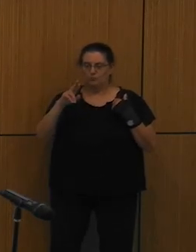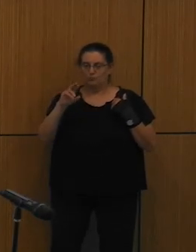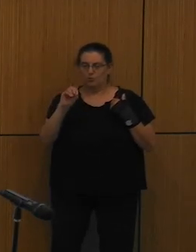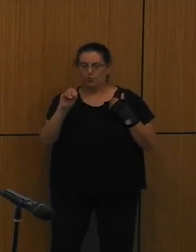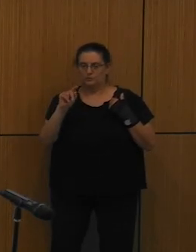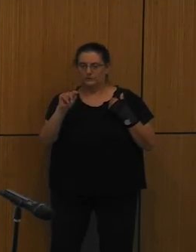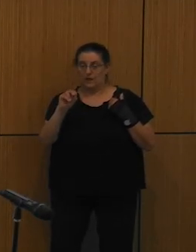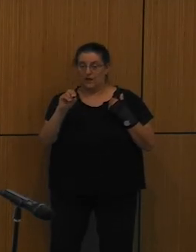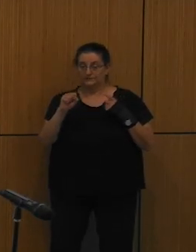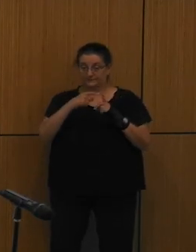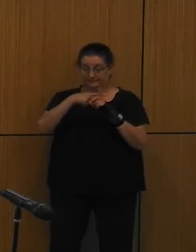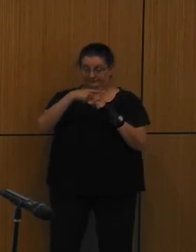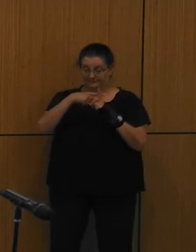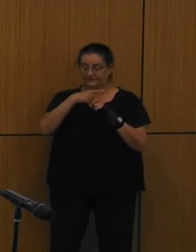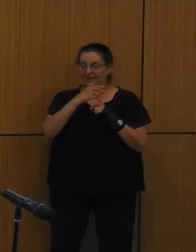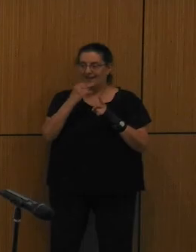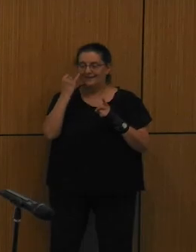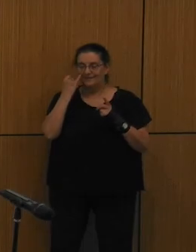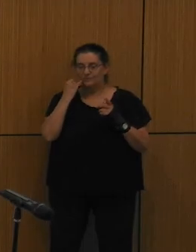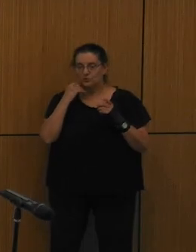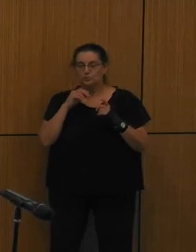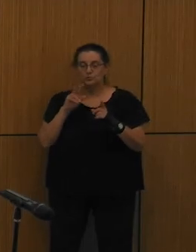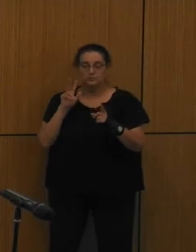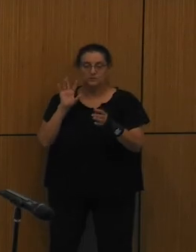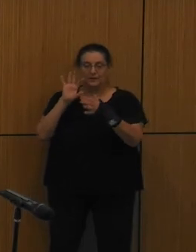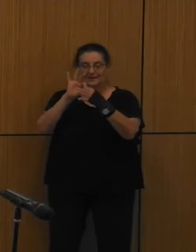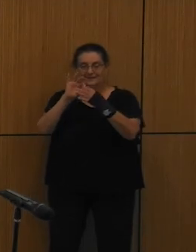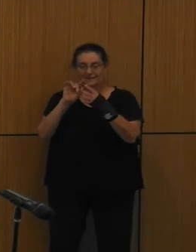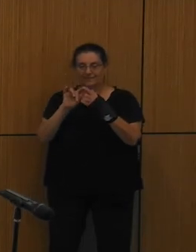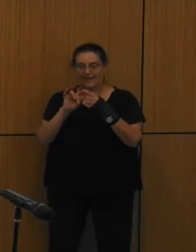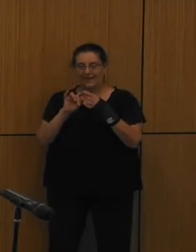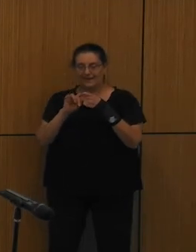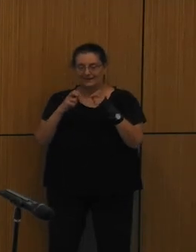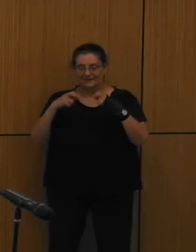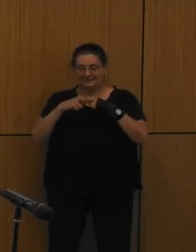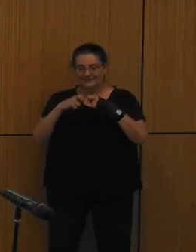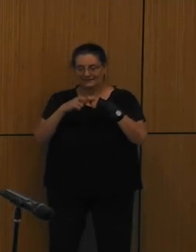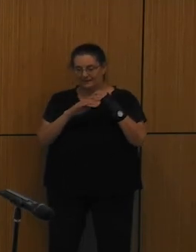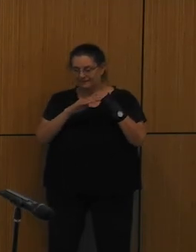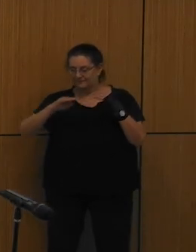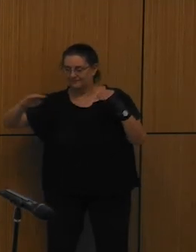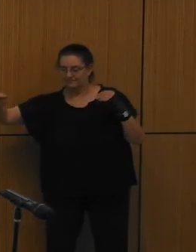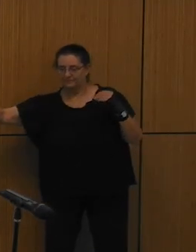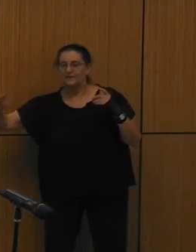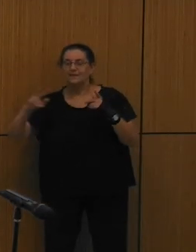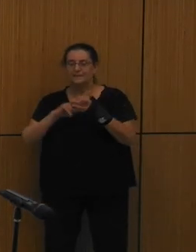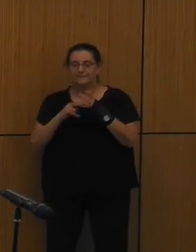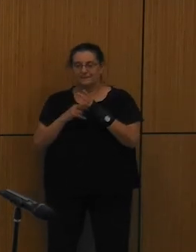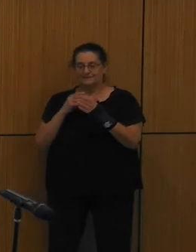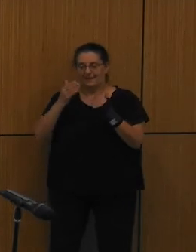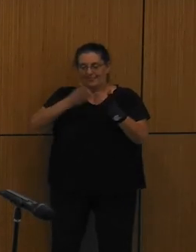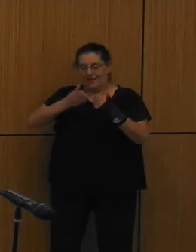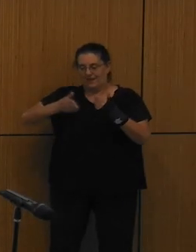And if we apply that magnetic field, they all kind of line up along a magnetic pole, right. So all of our protons are aligned.